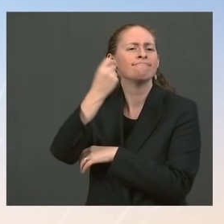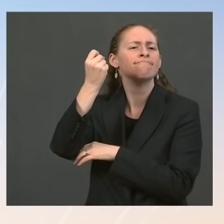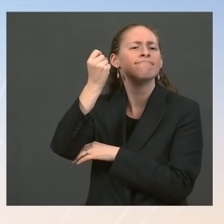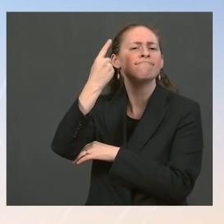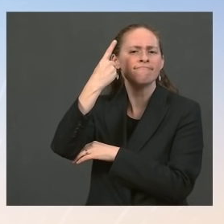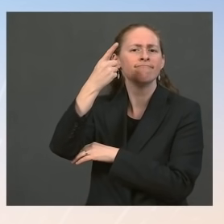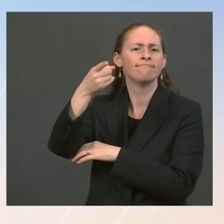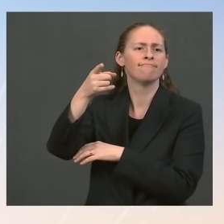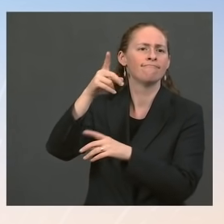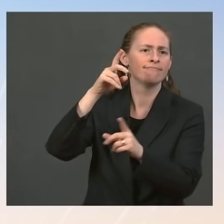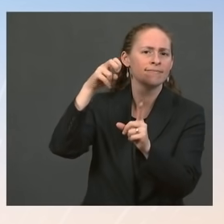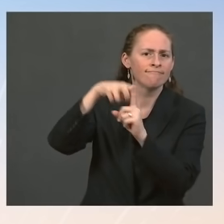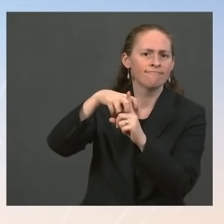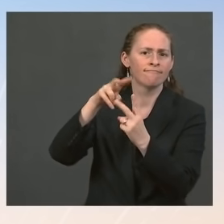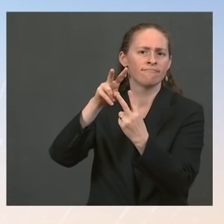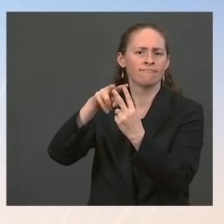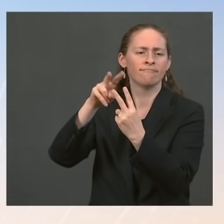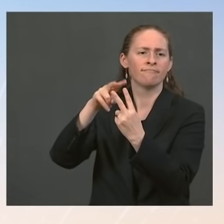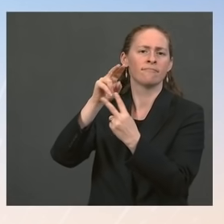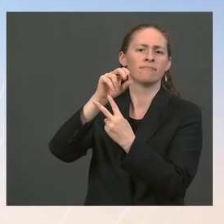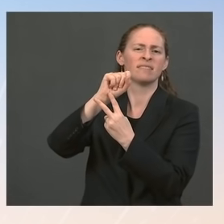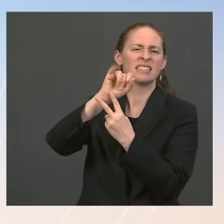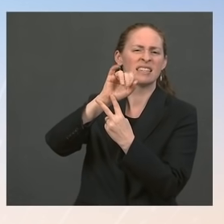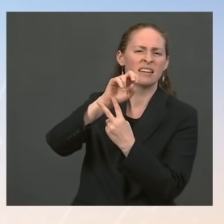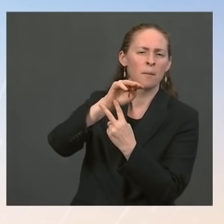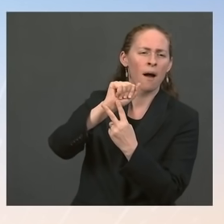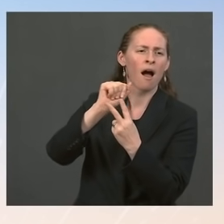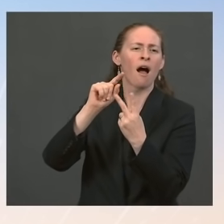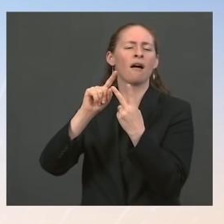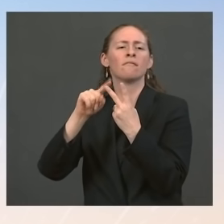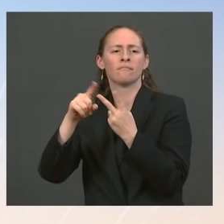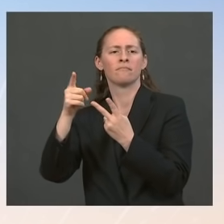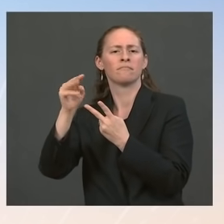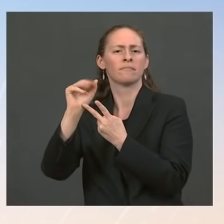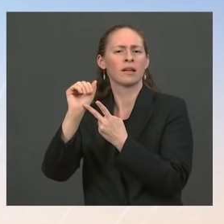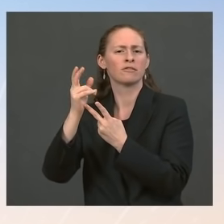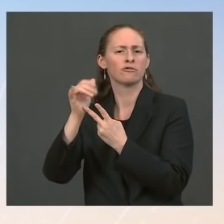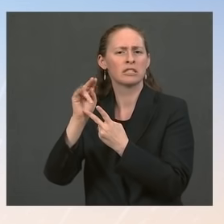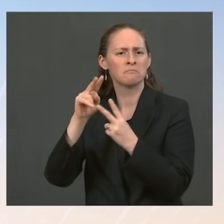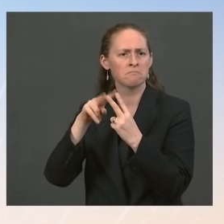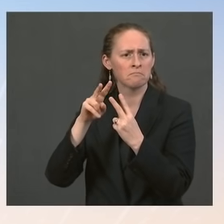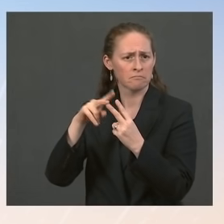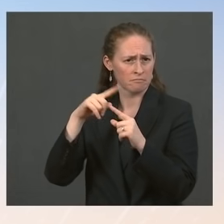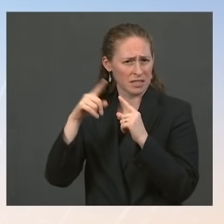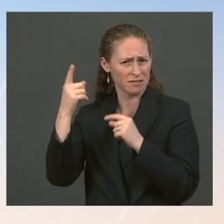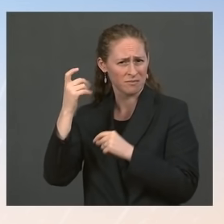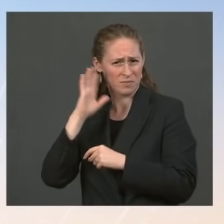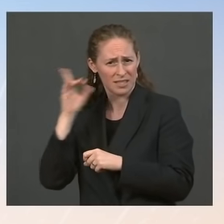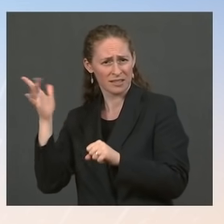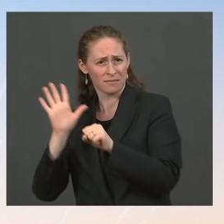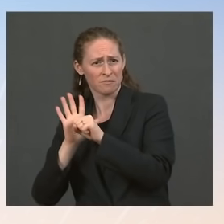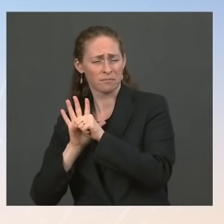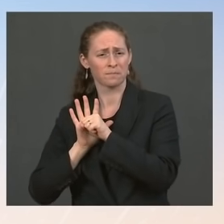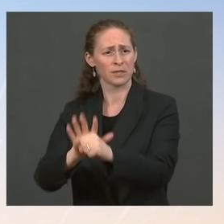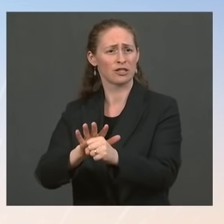but a lot of Democrats on the Hill want the President to press for that top line; they think that's crucial to the Thursday vote. Was that his intent today?